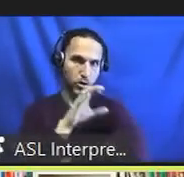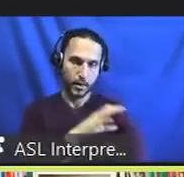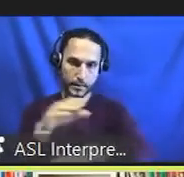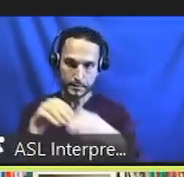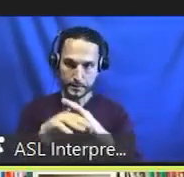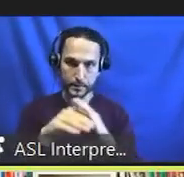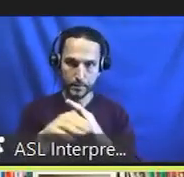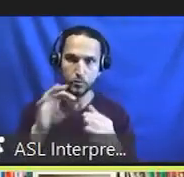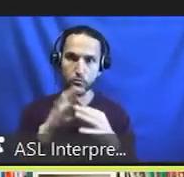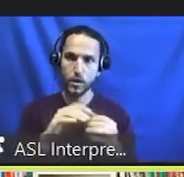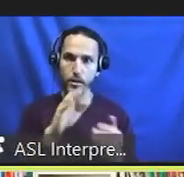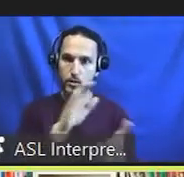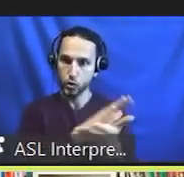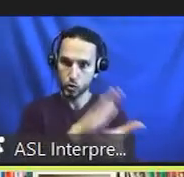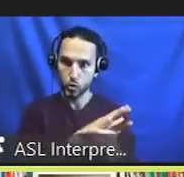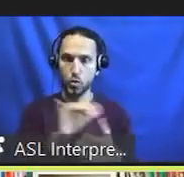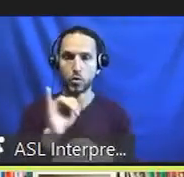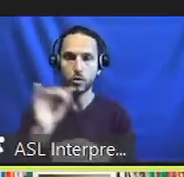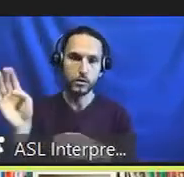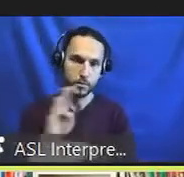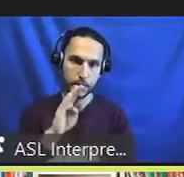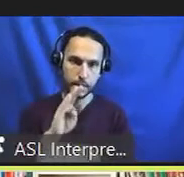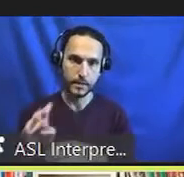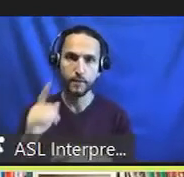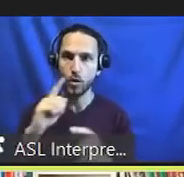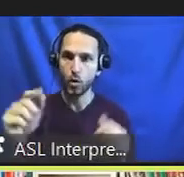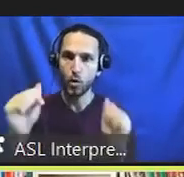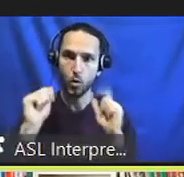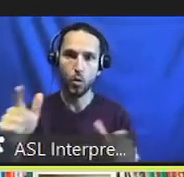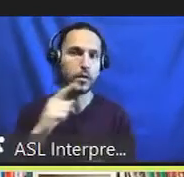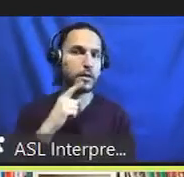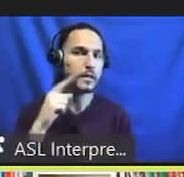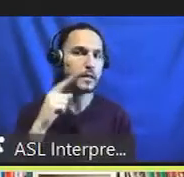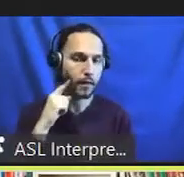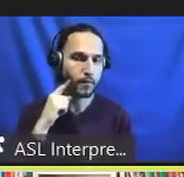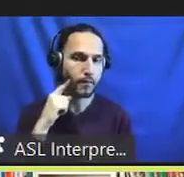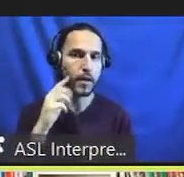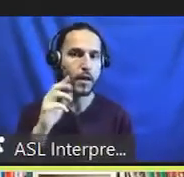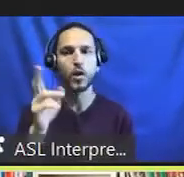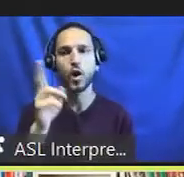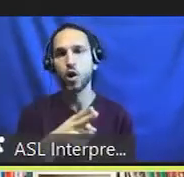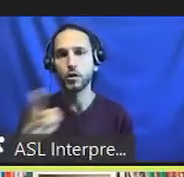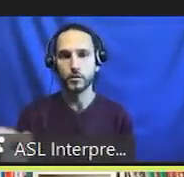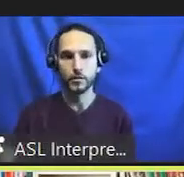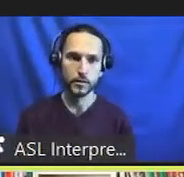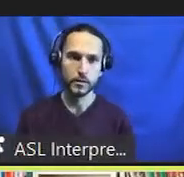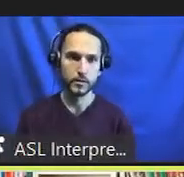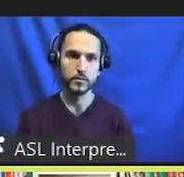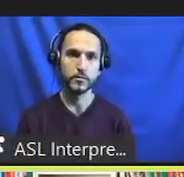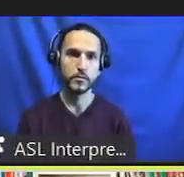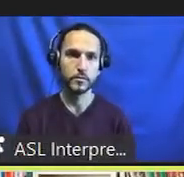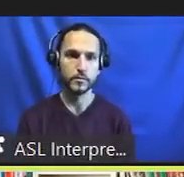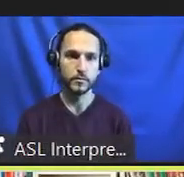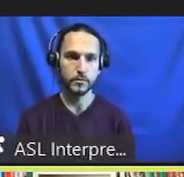in academia and business for people who are deaf and hard of hearing."